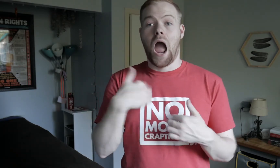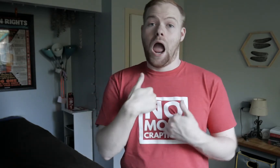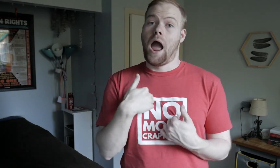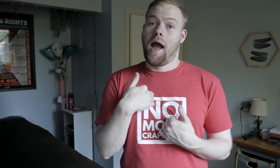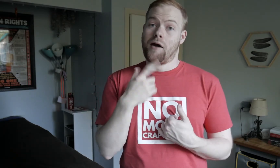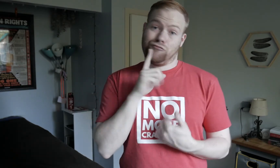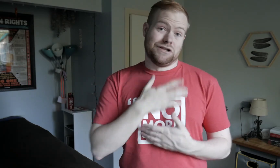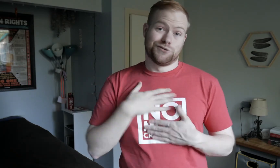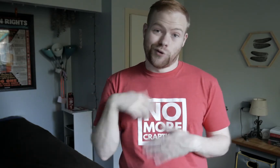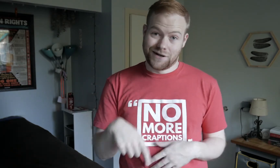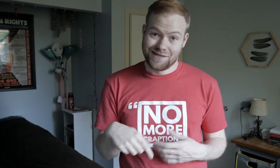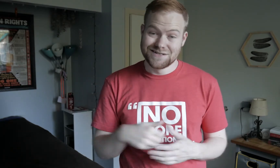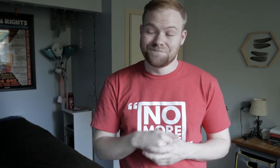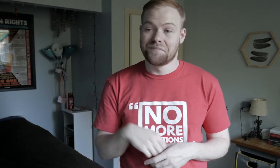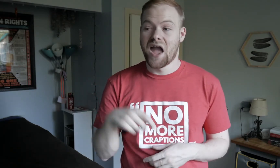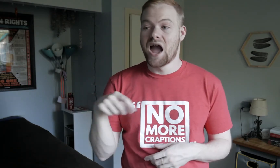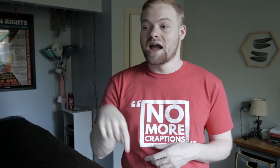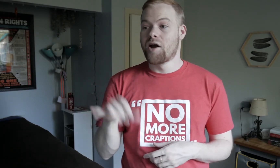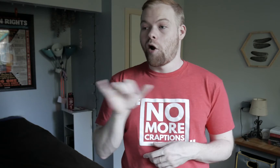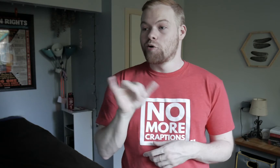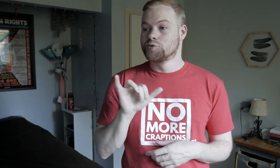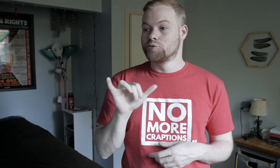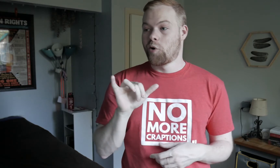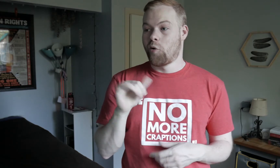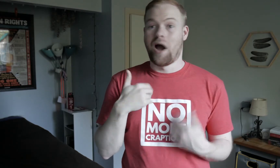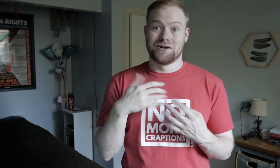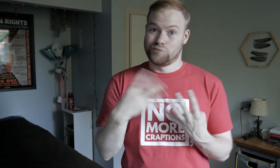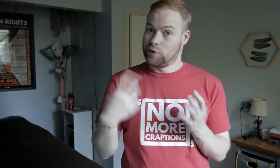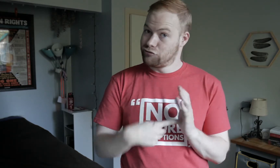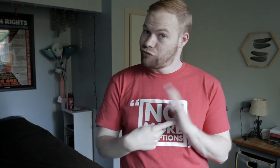I really enjoyed this. It also has queer rep.